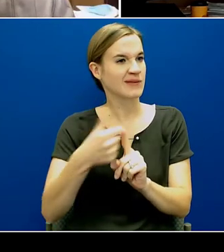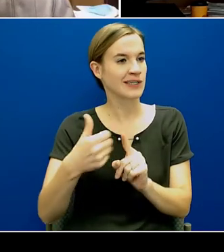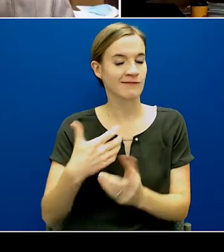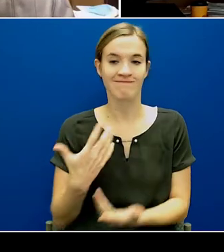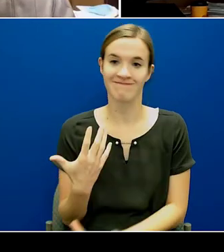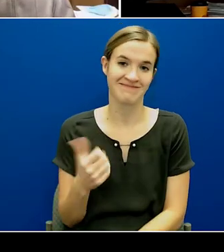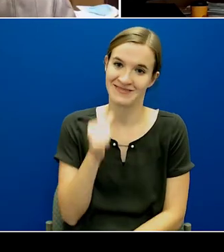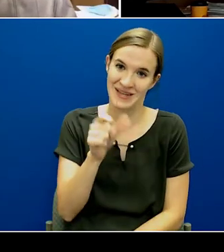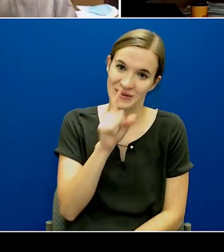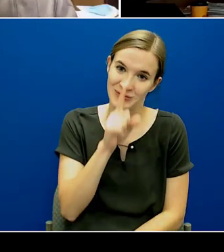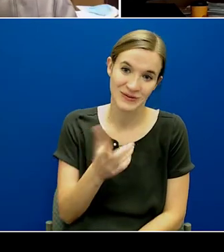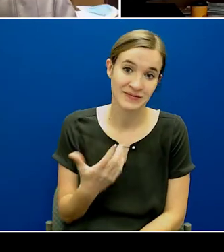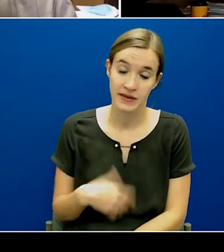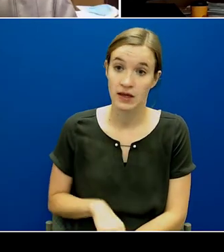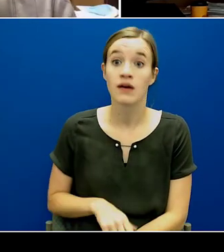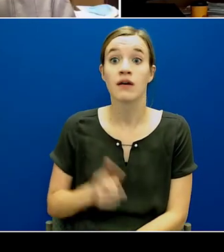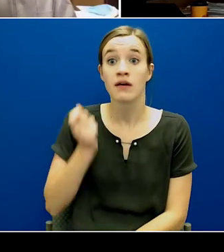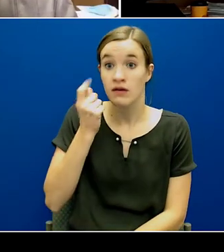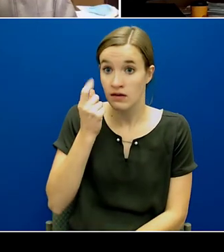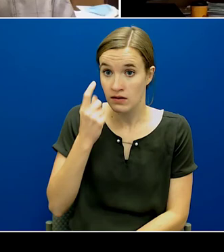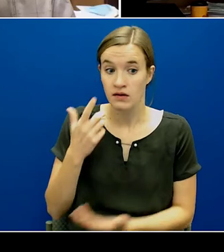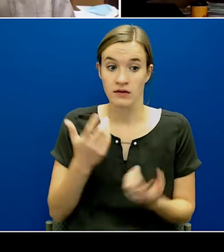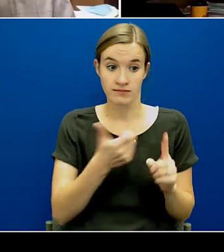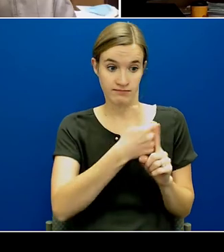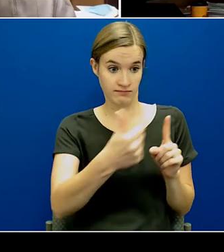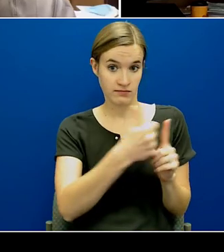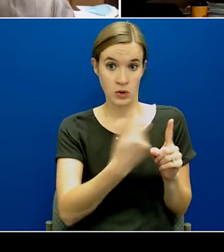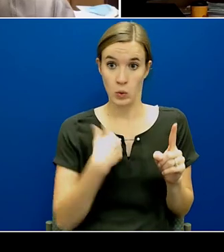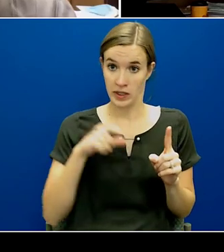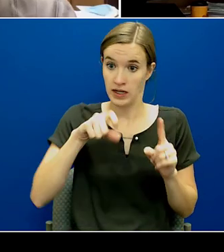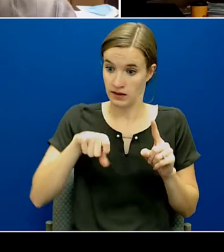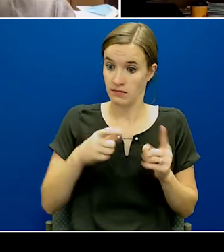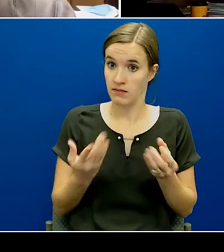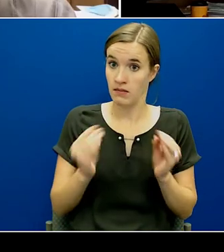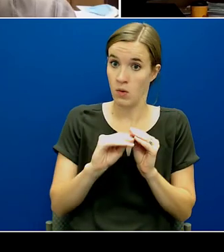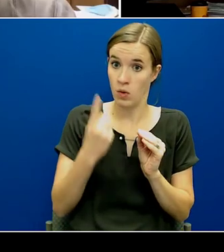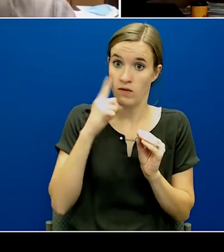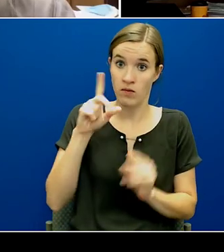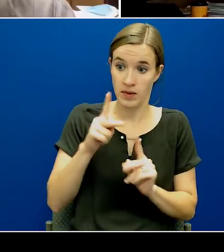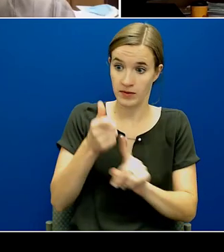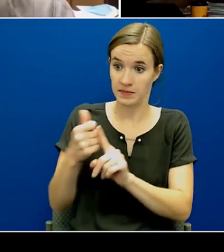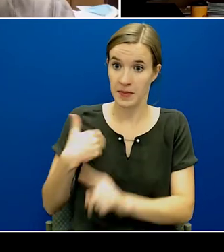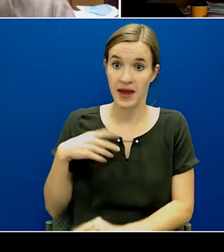disability. But not necessarily more. As one person. I can't remember exactly who, said,